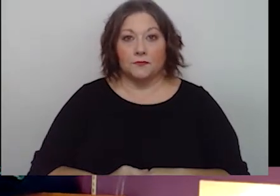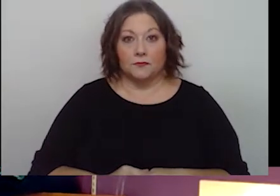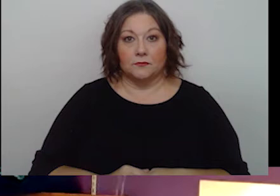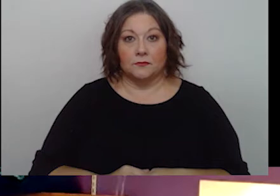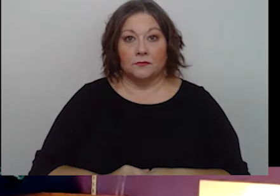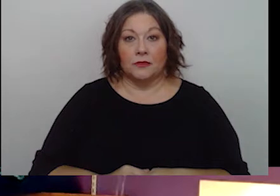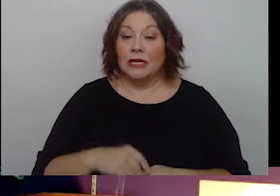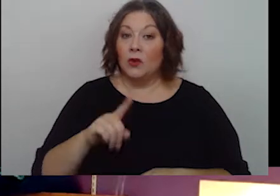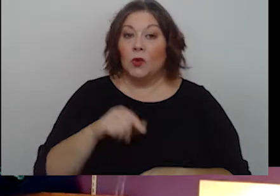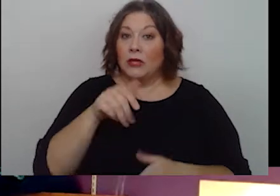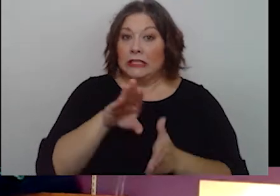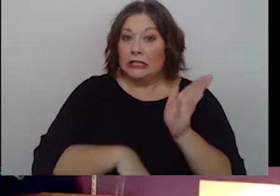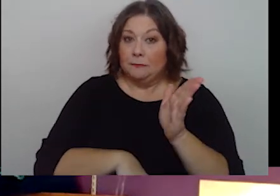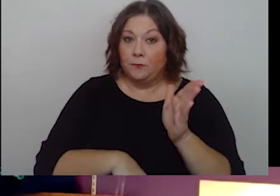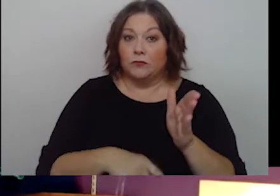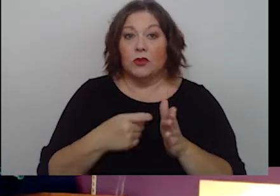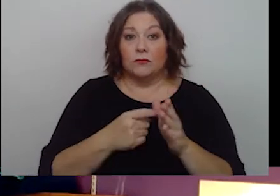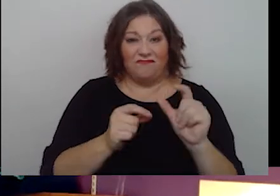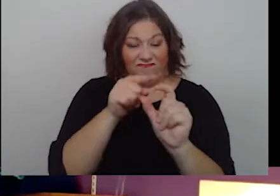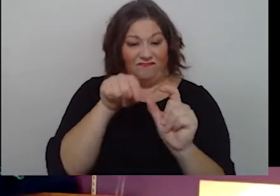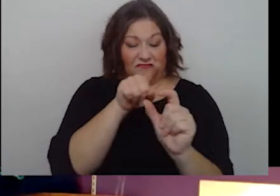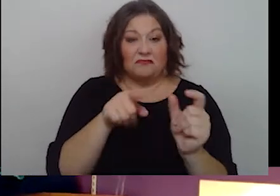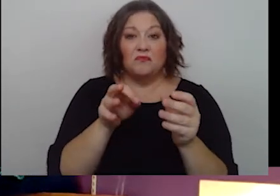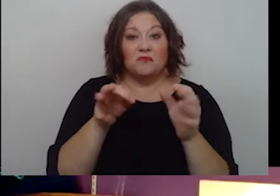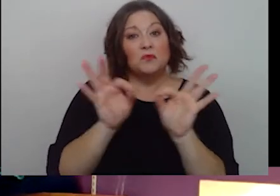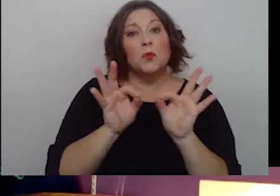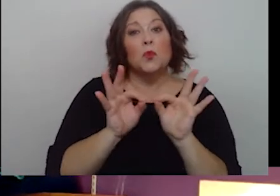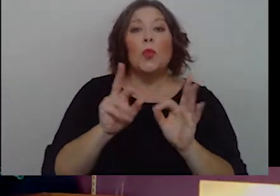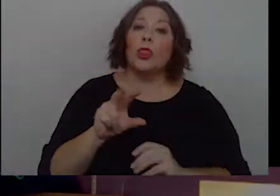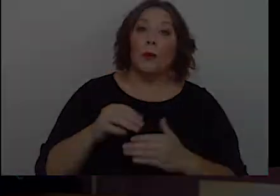But that's not a cheap thing -- this thing costs about like, uh, 30 bucks.